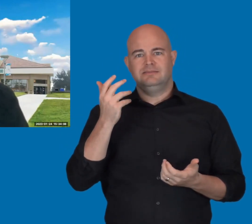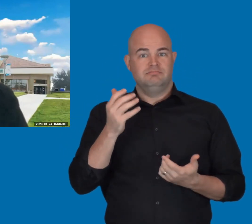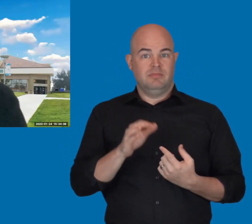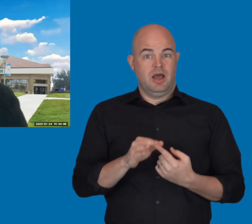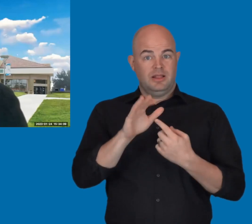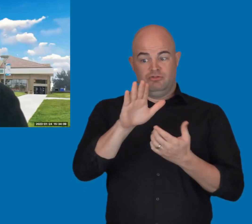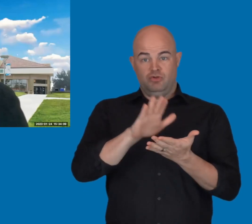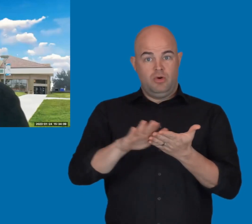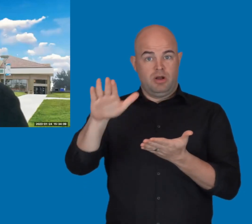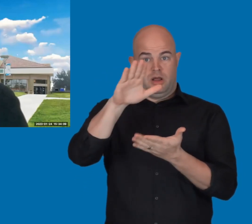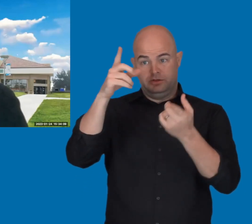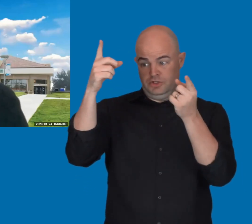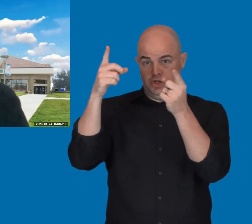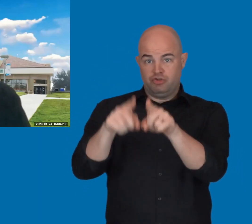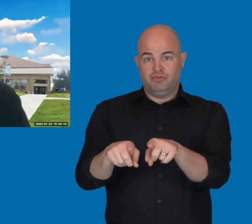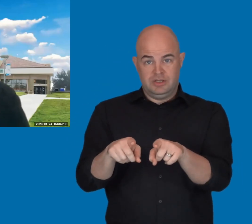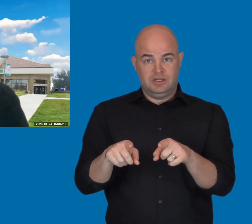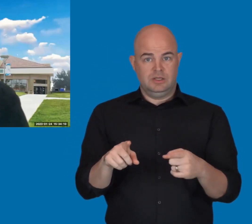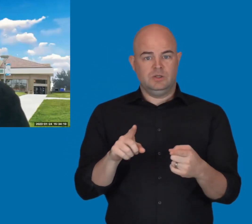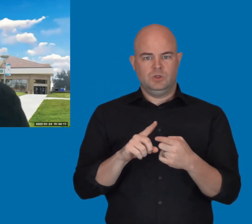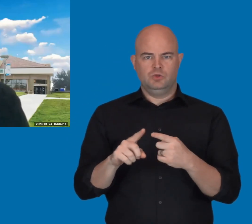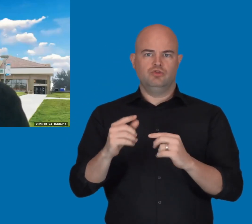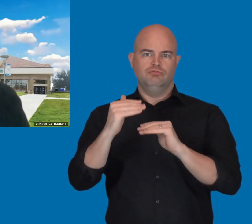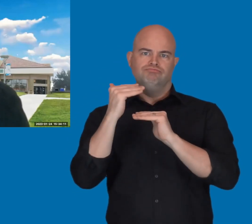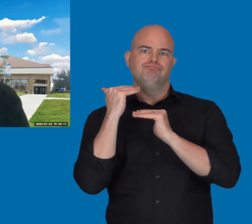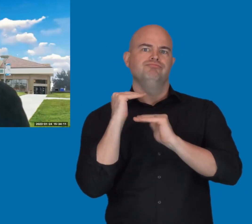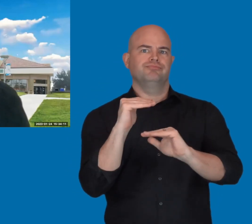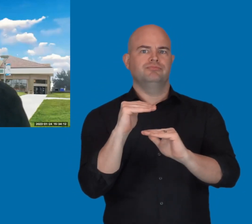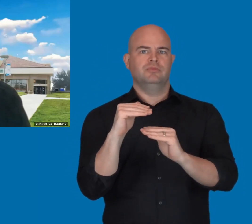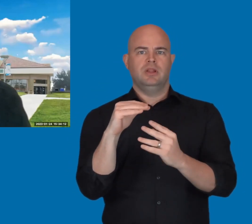OK, I find that -- I think that's the next mountain